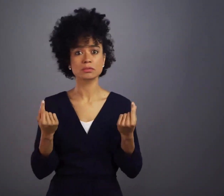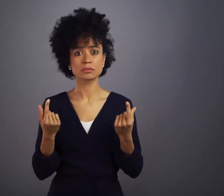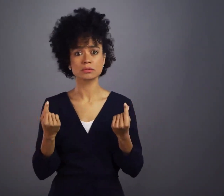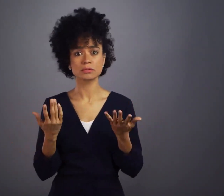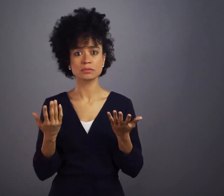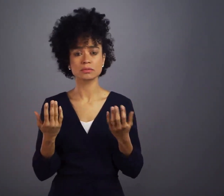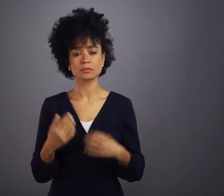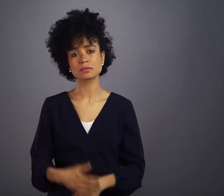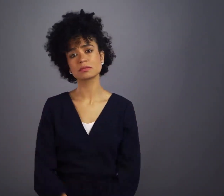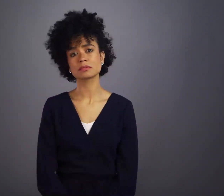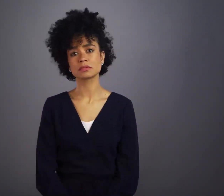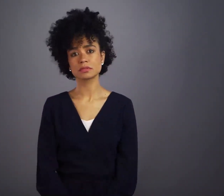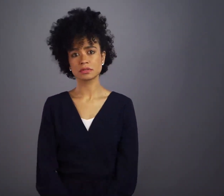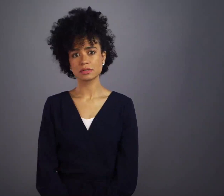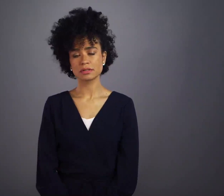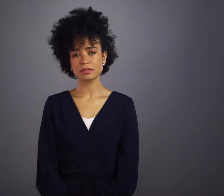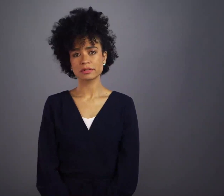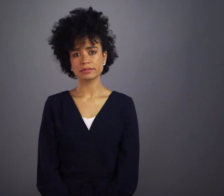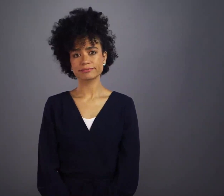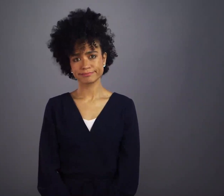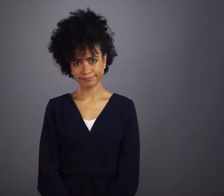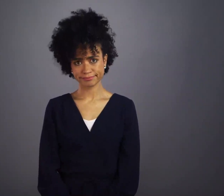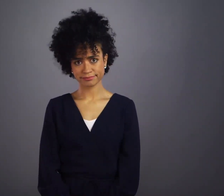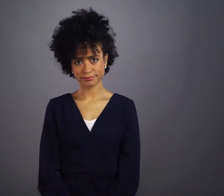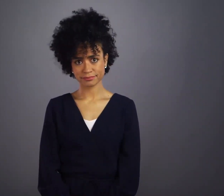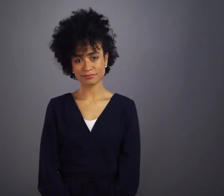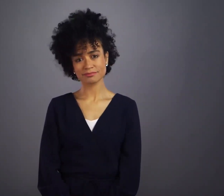no satisfactory explanation for his fall.